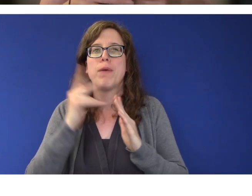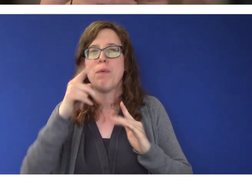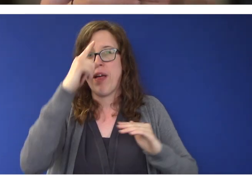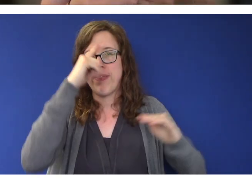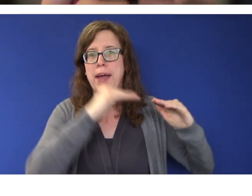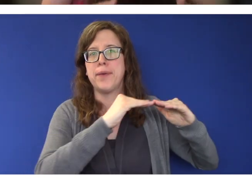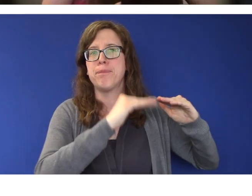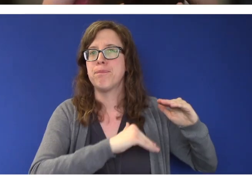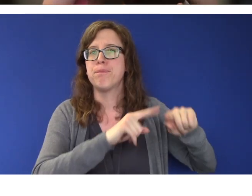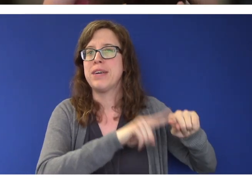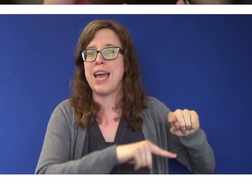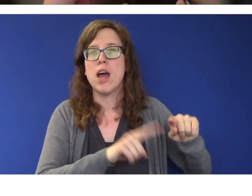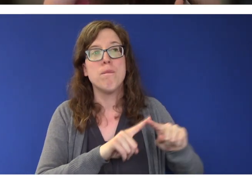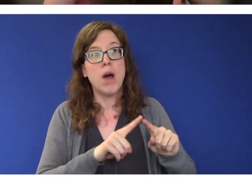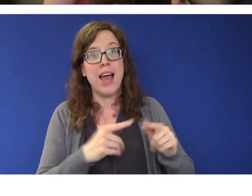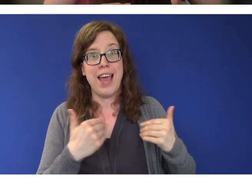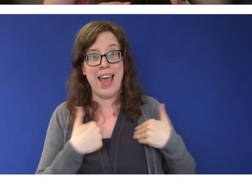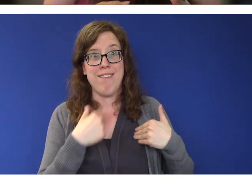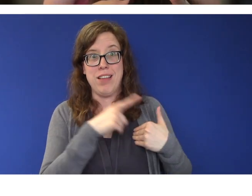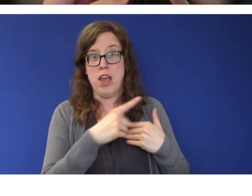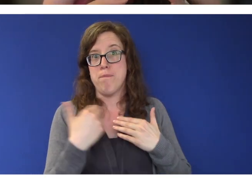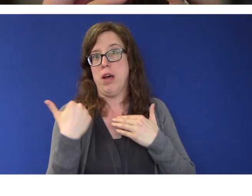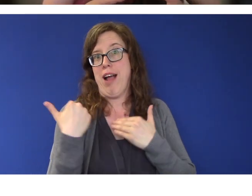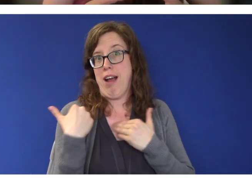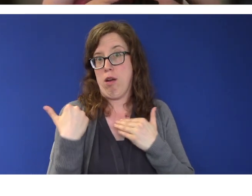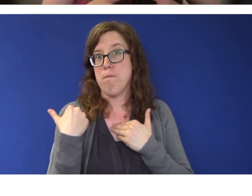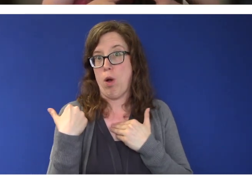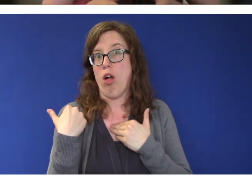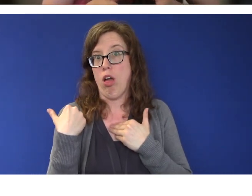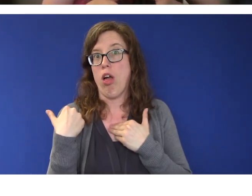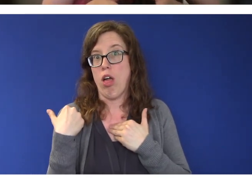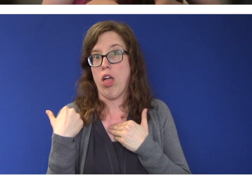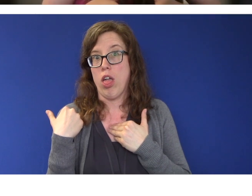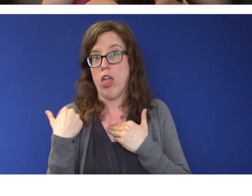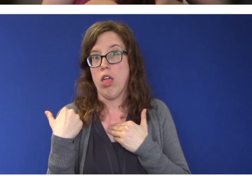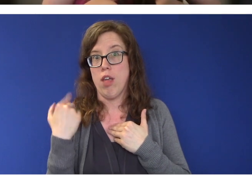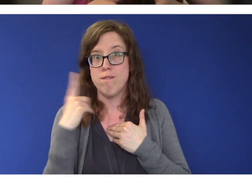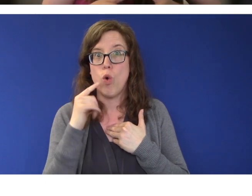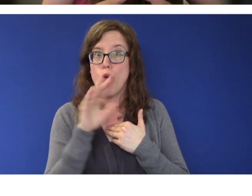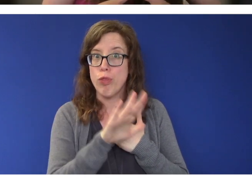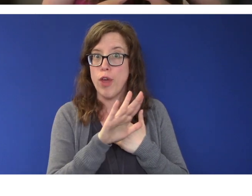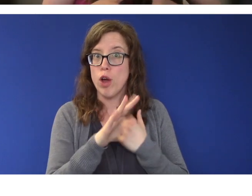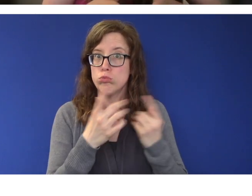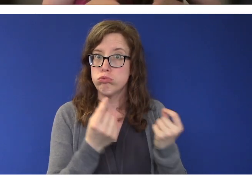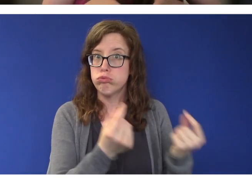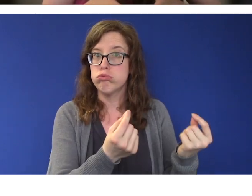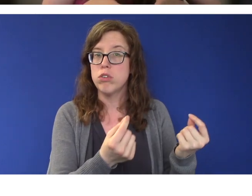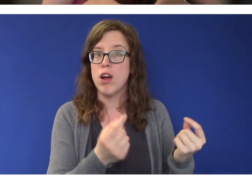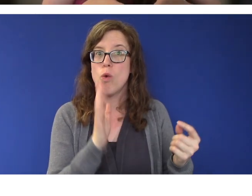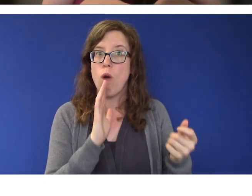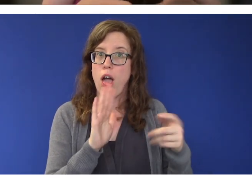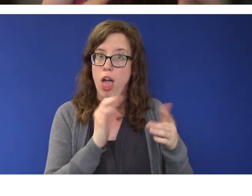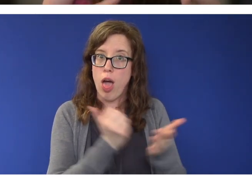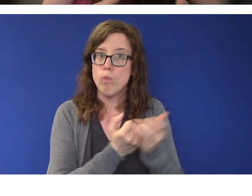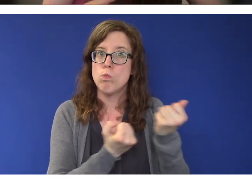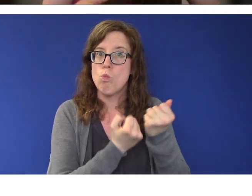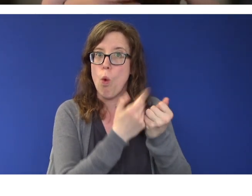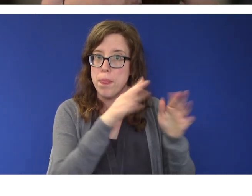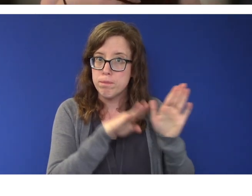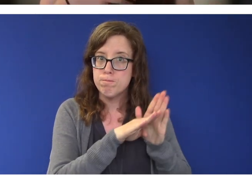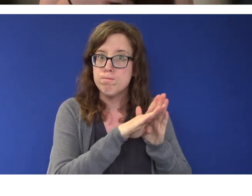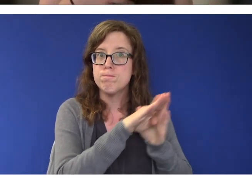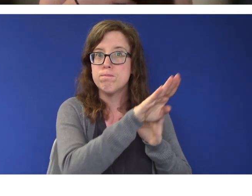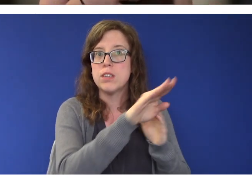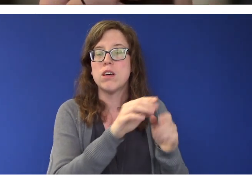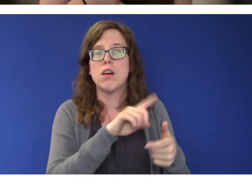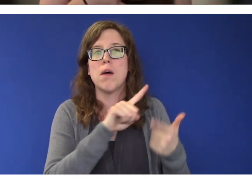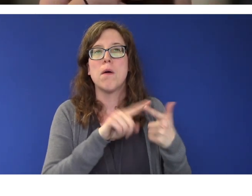holding them accountable is going to do them a lot for their future; making sure that they